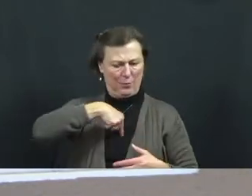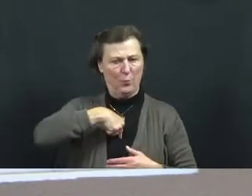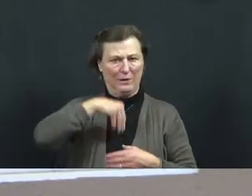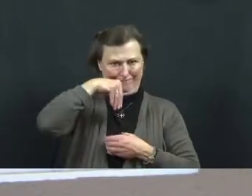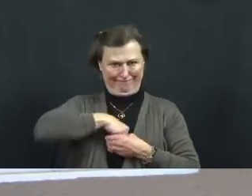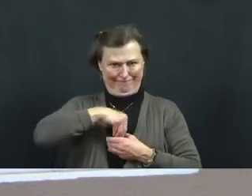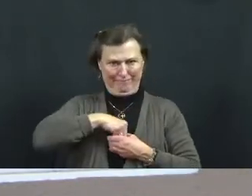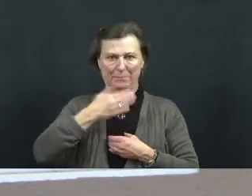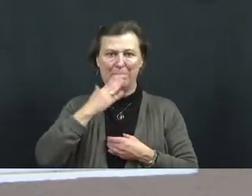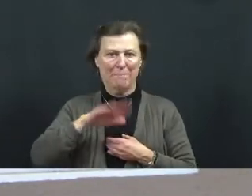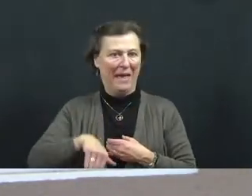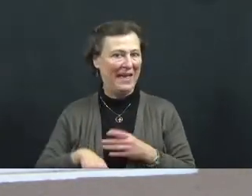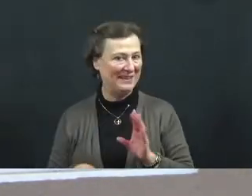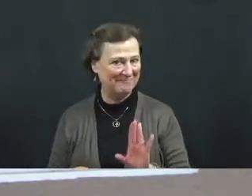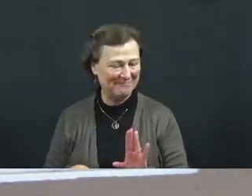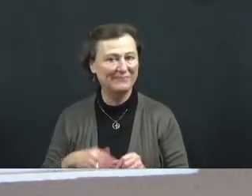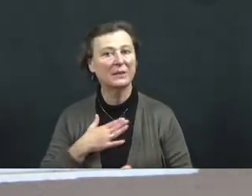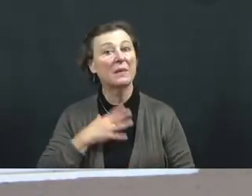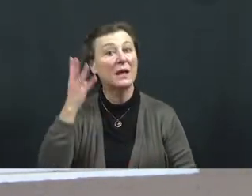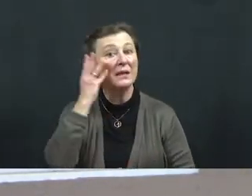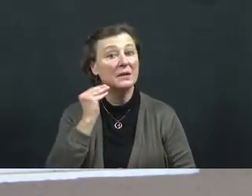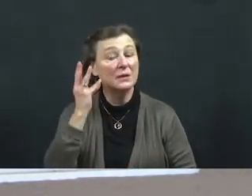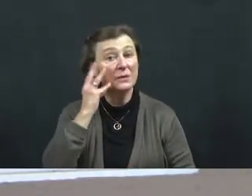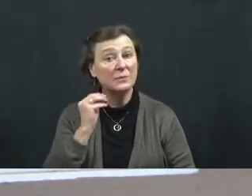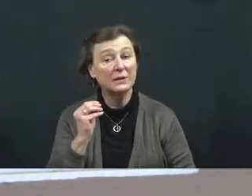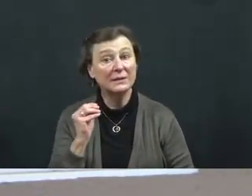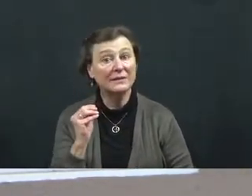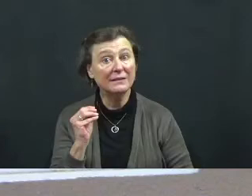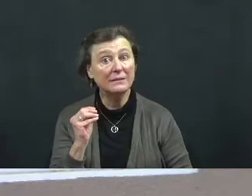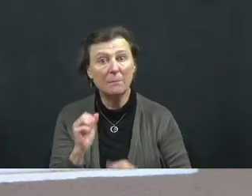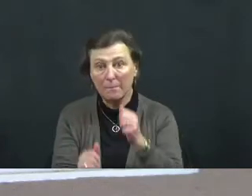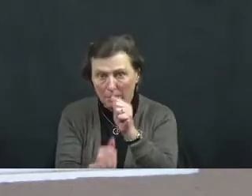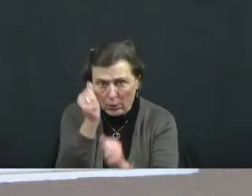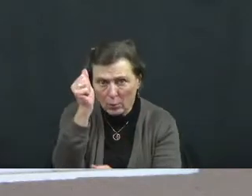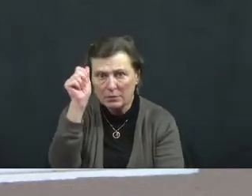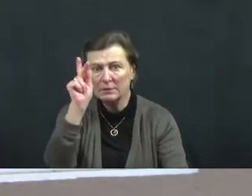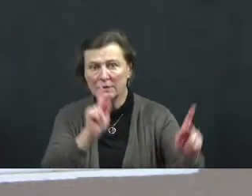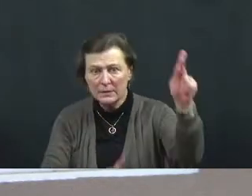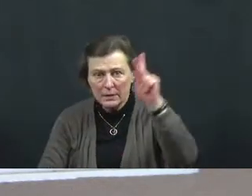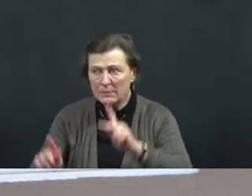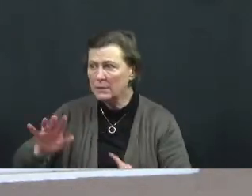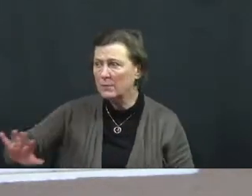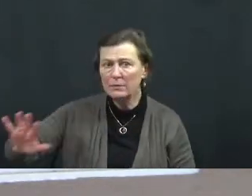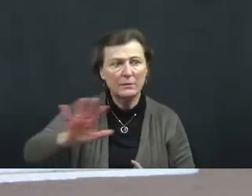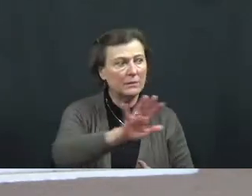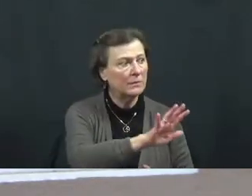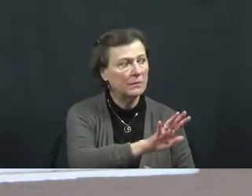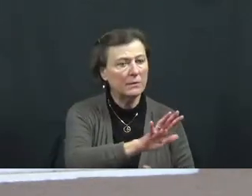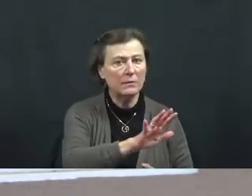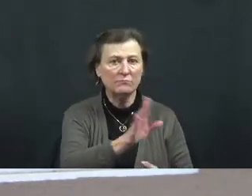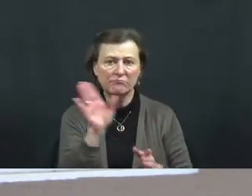My experience is that the vast majority of people are inclined towards goodness.